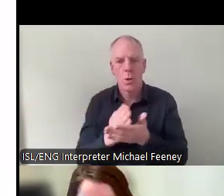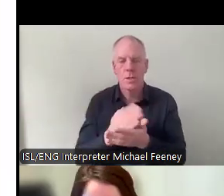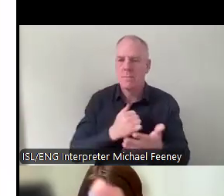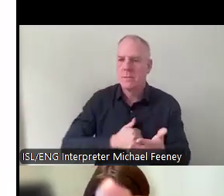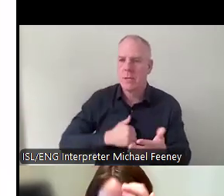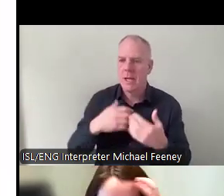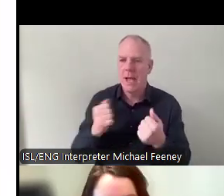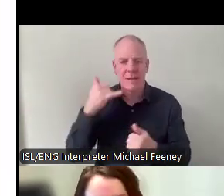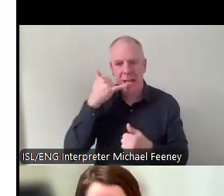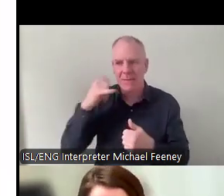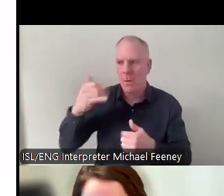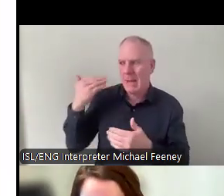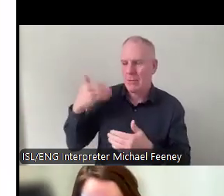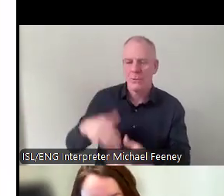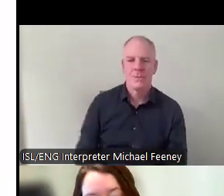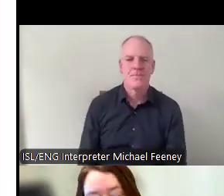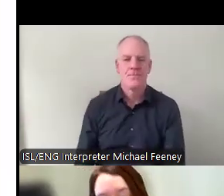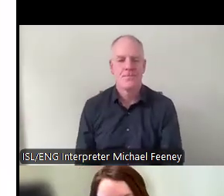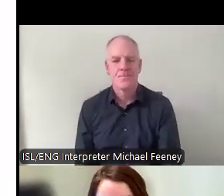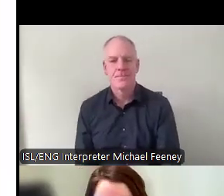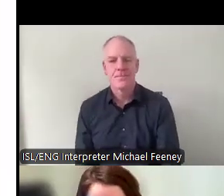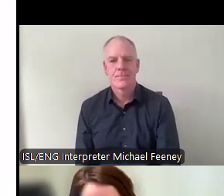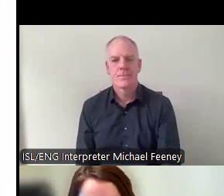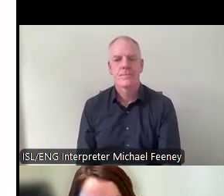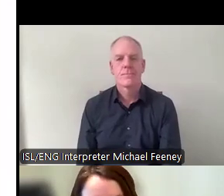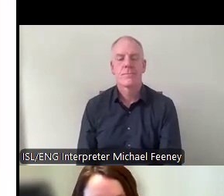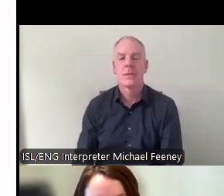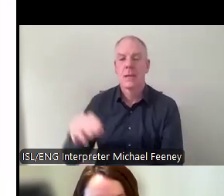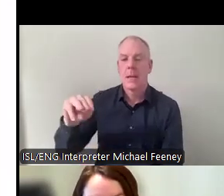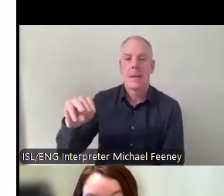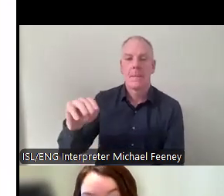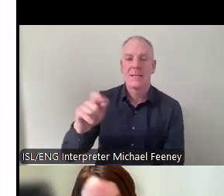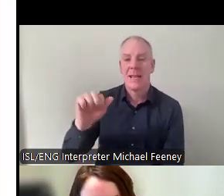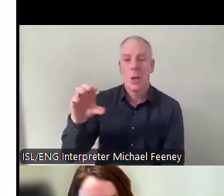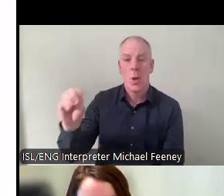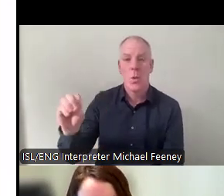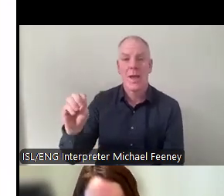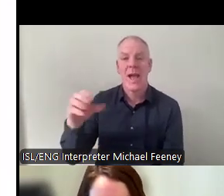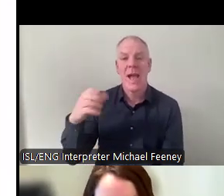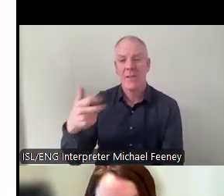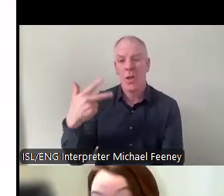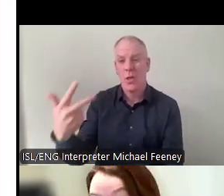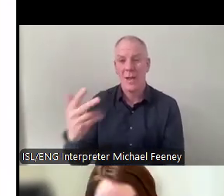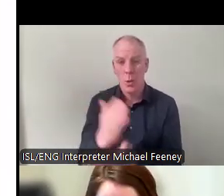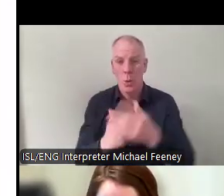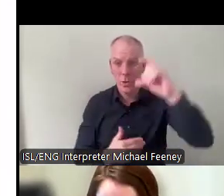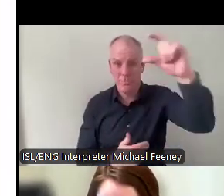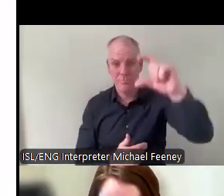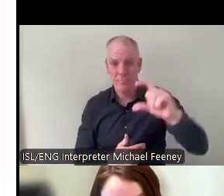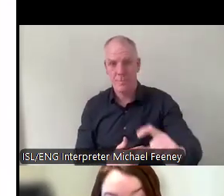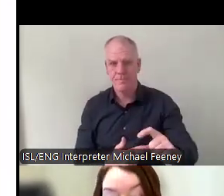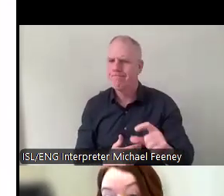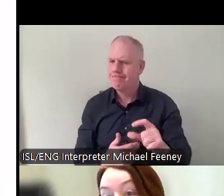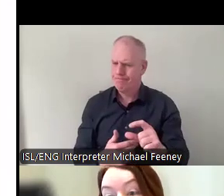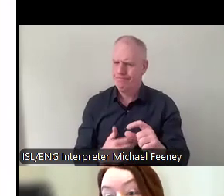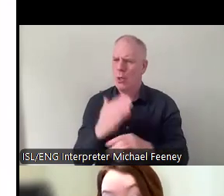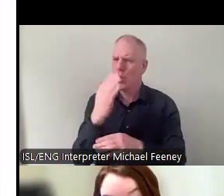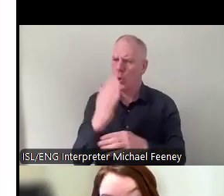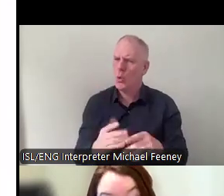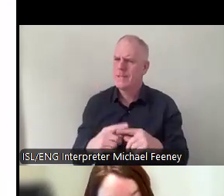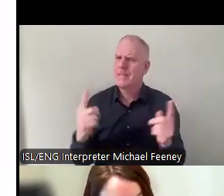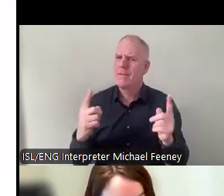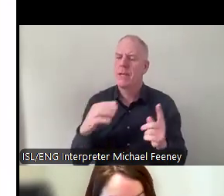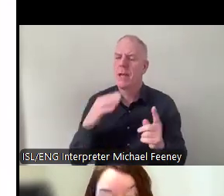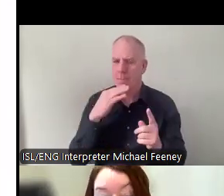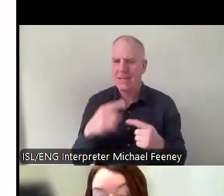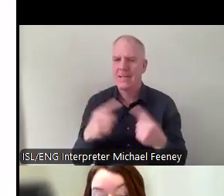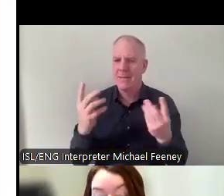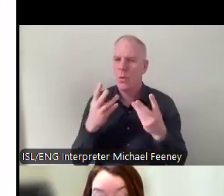telephone ringing in the room, our Mazzolino panel is comprised of three planks, each of which is cut slightly differently. Therefore they react differently in different